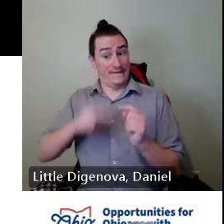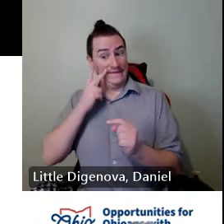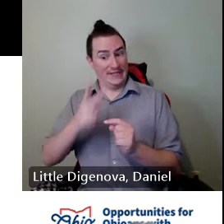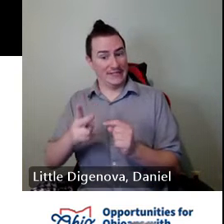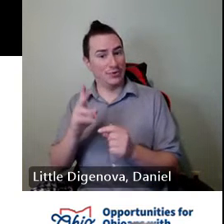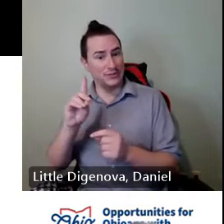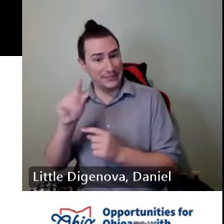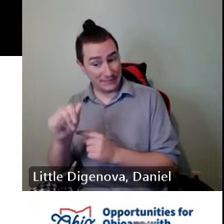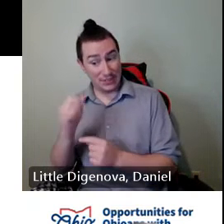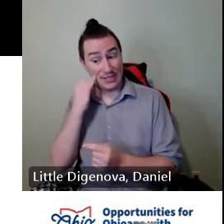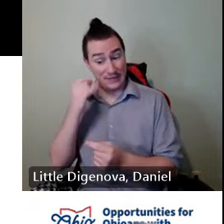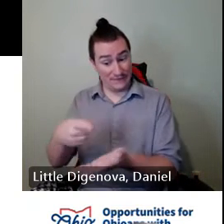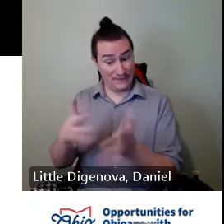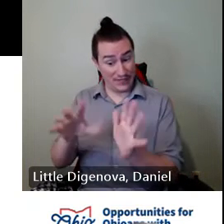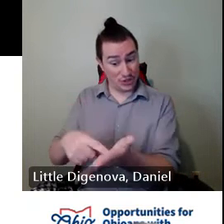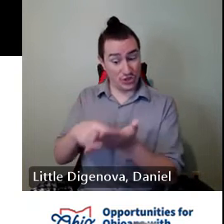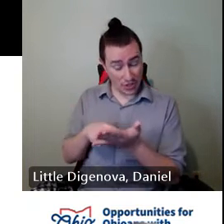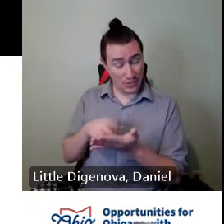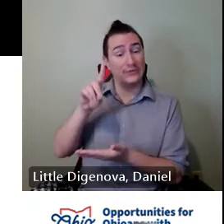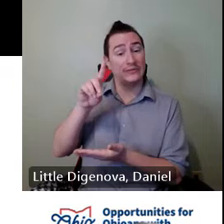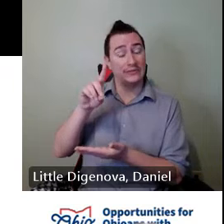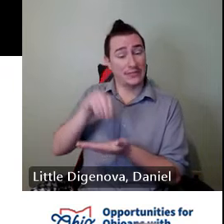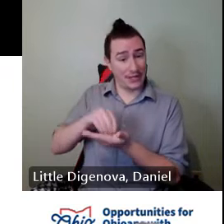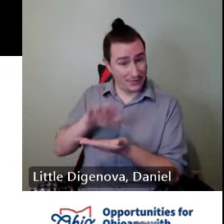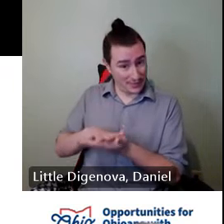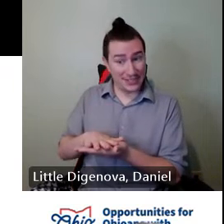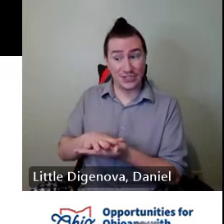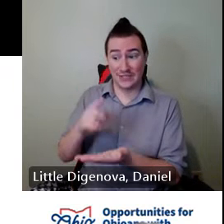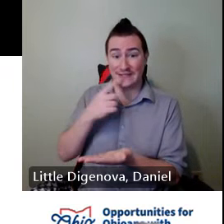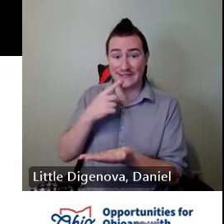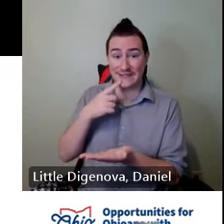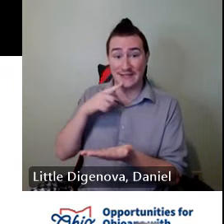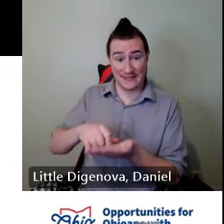documentation suggests that the condition is long-term, lifelong,